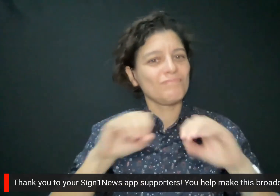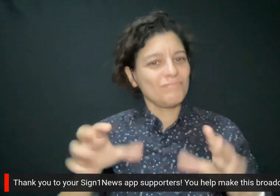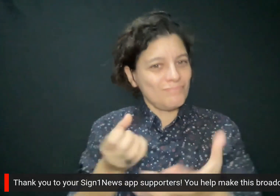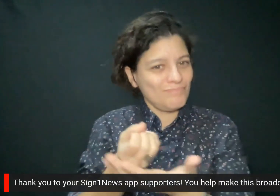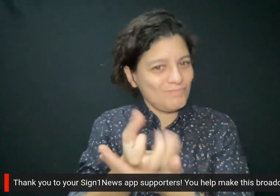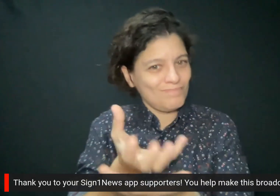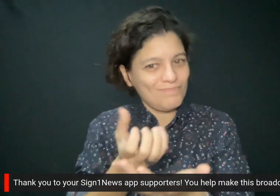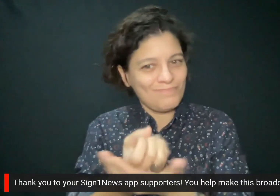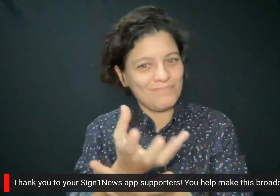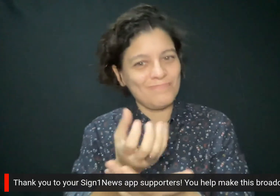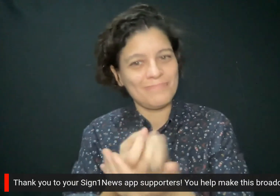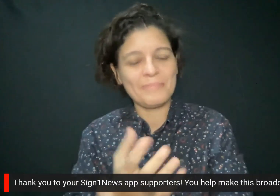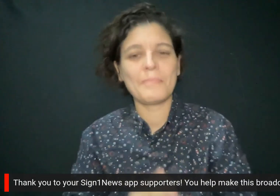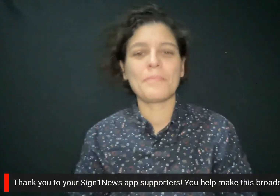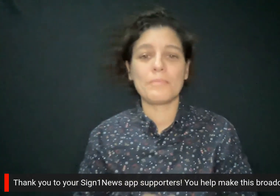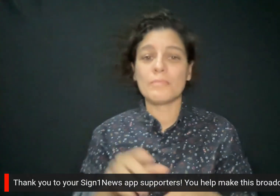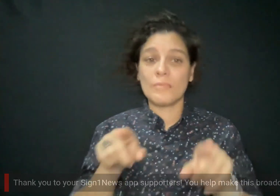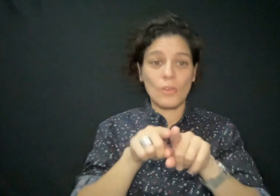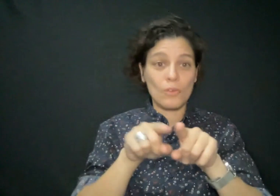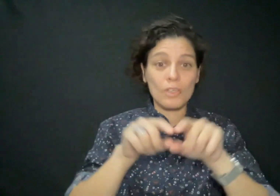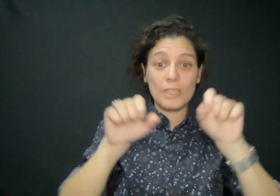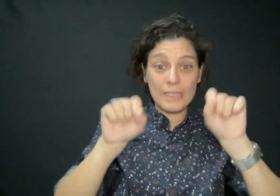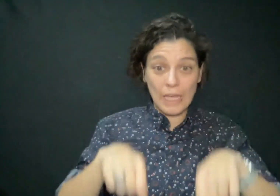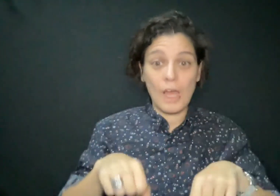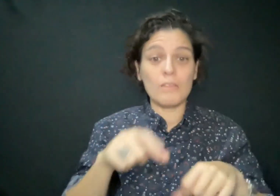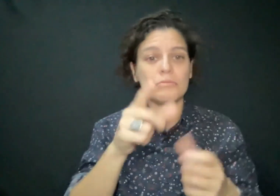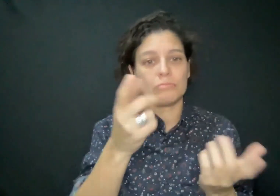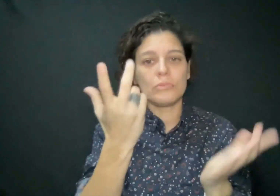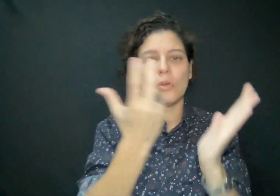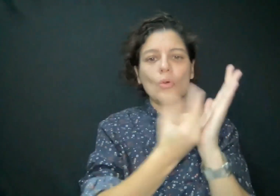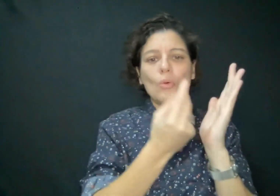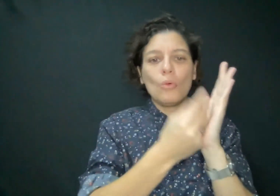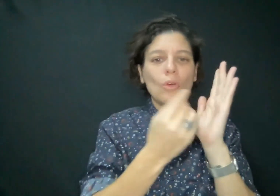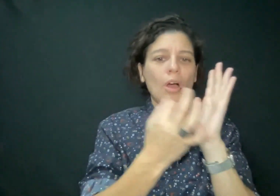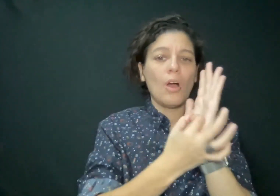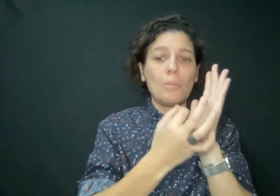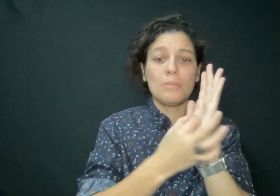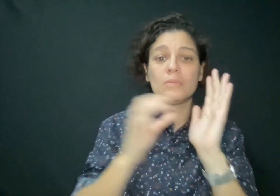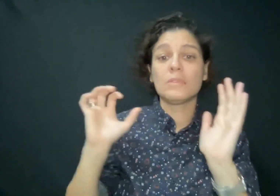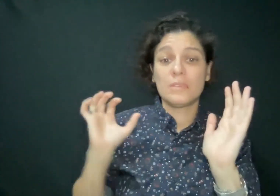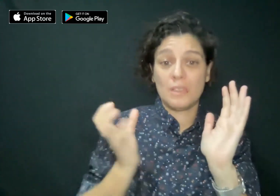you can download the Sign1News app by heading to the app store or Google play